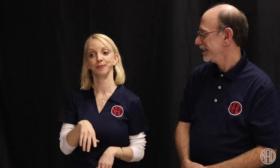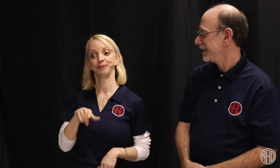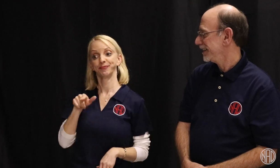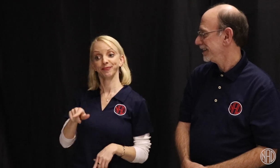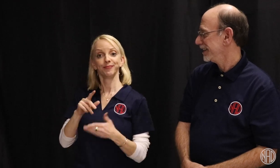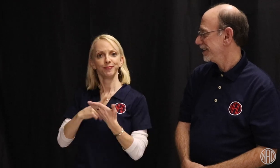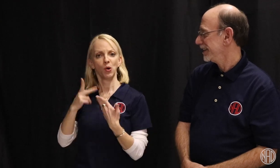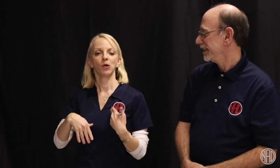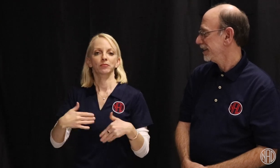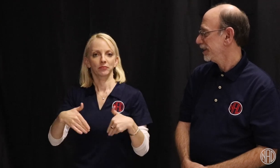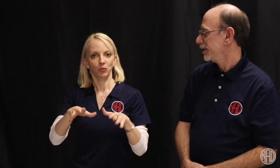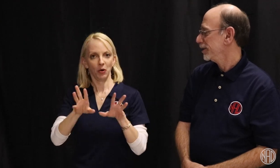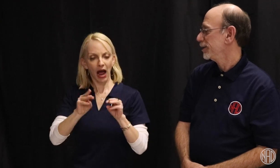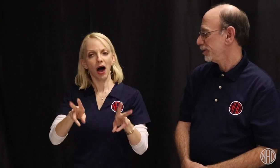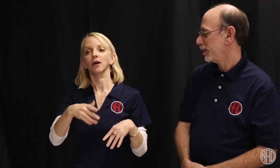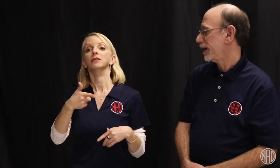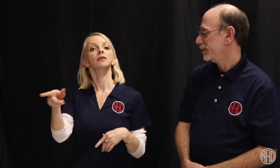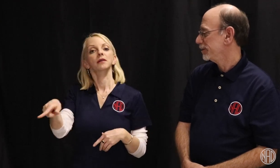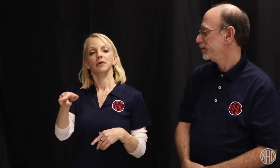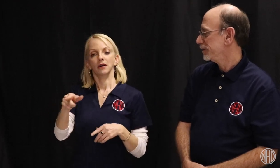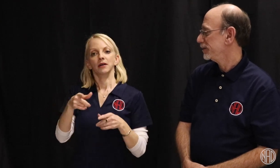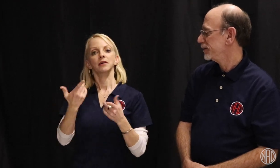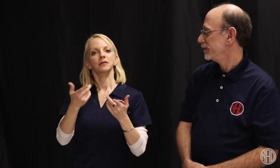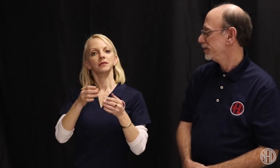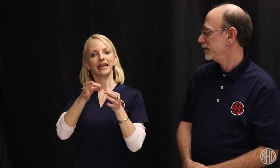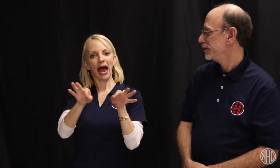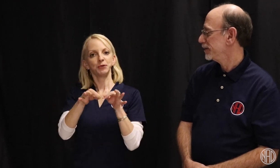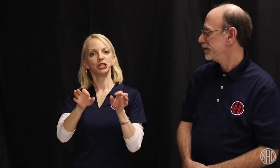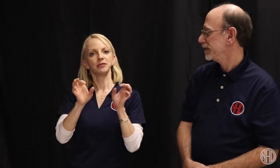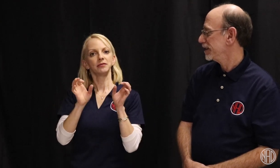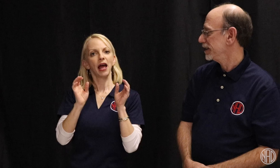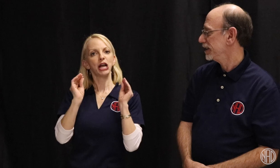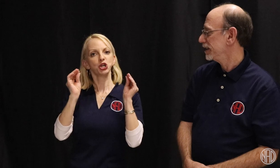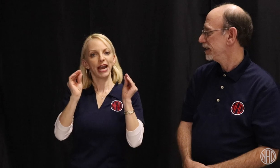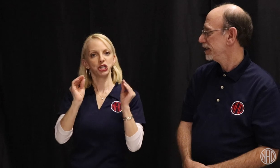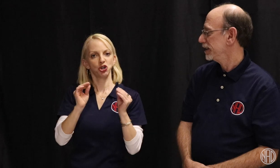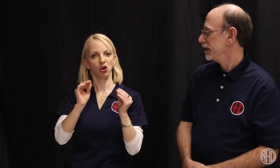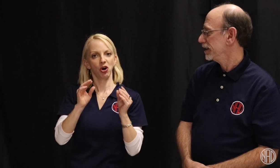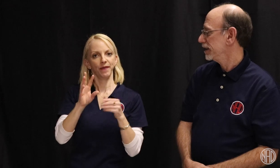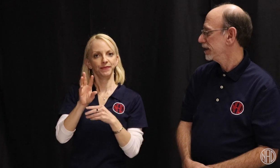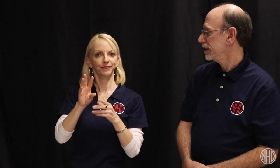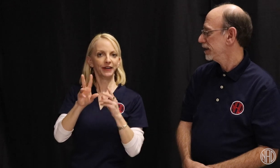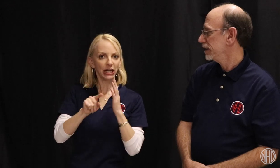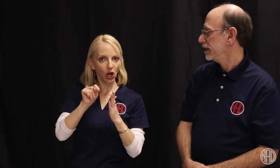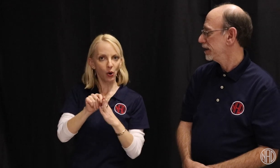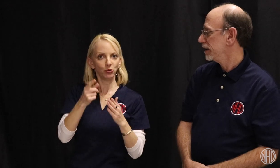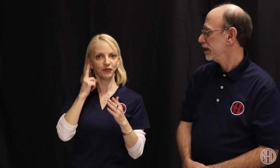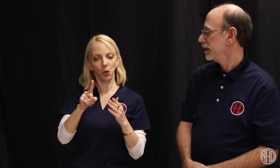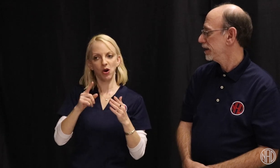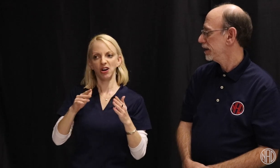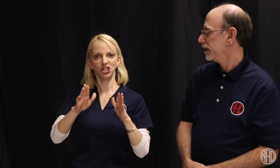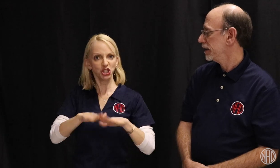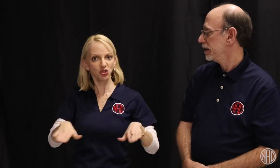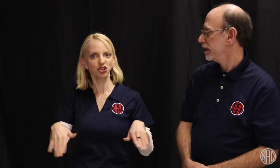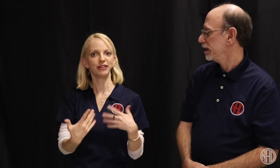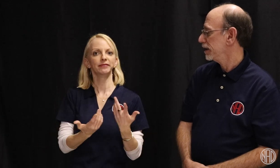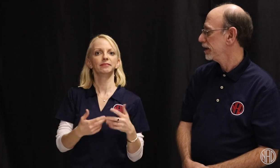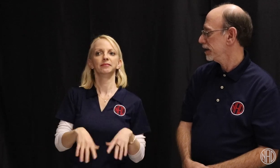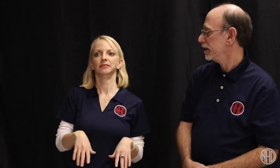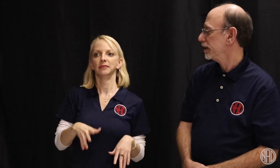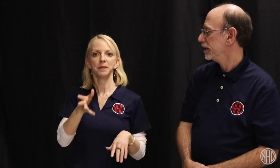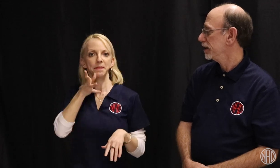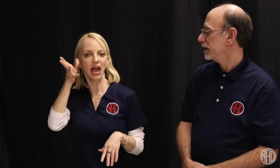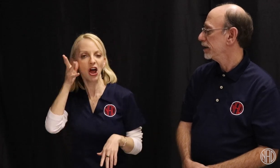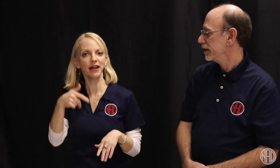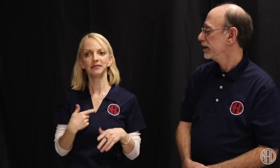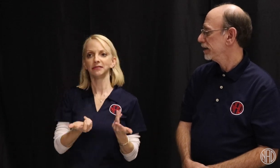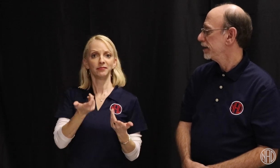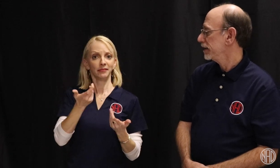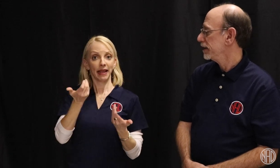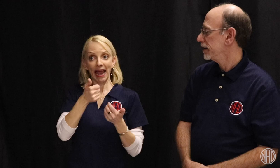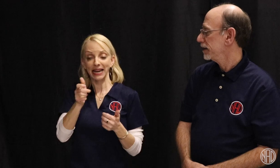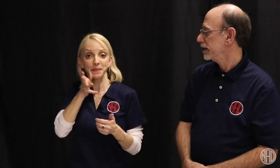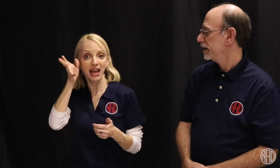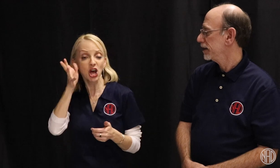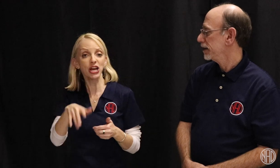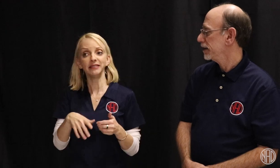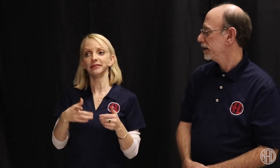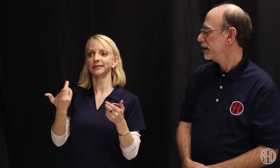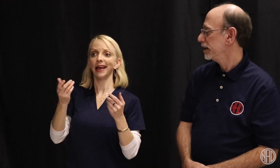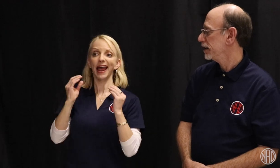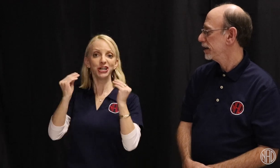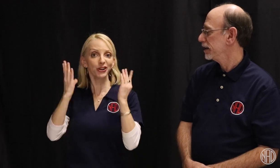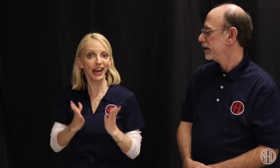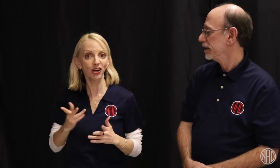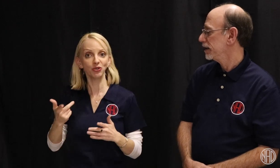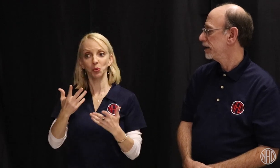The DCMP offers captioned educational videos for children, parents, and educators.